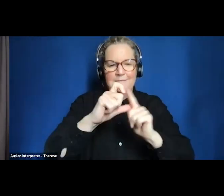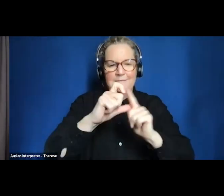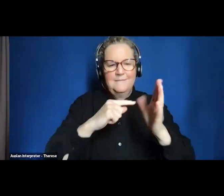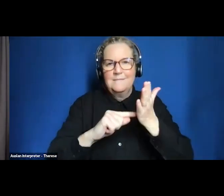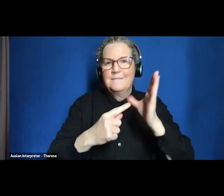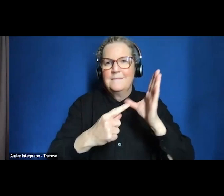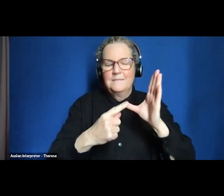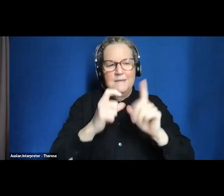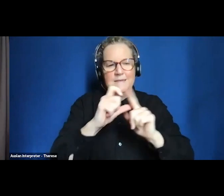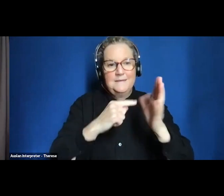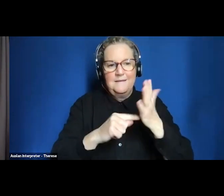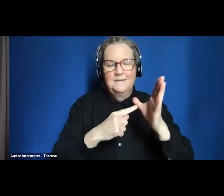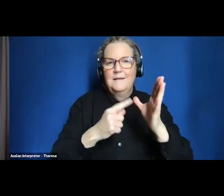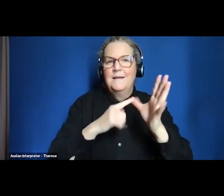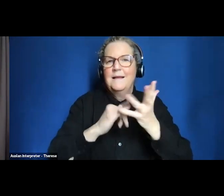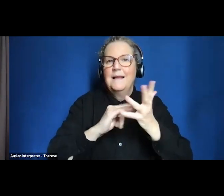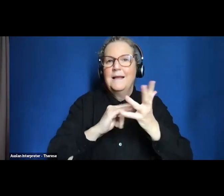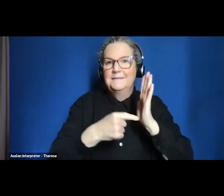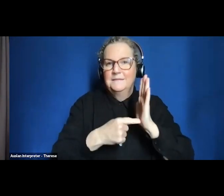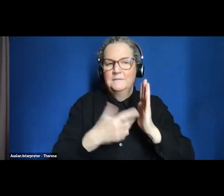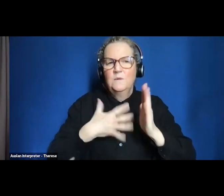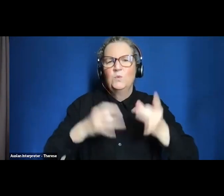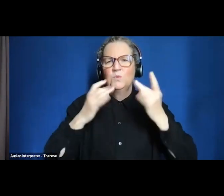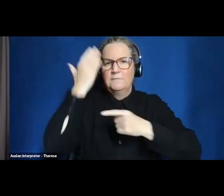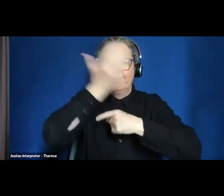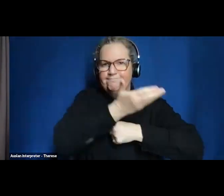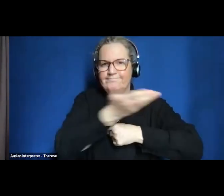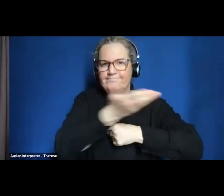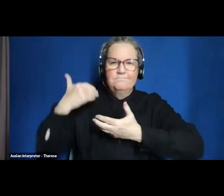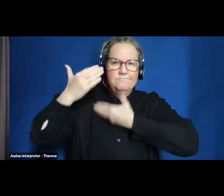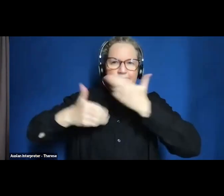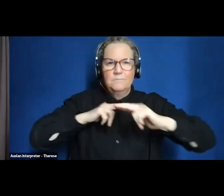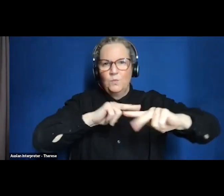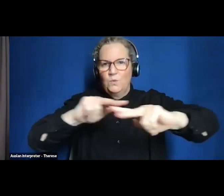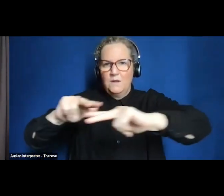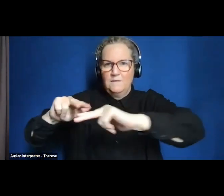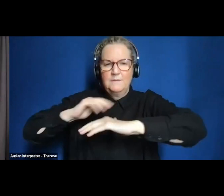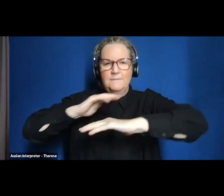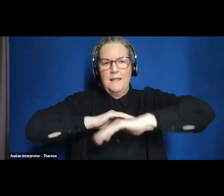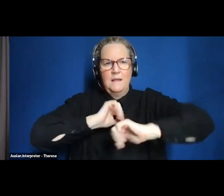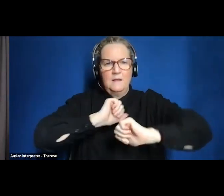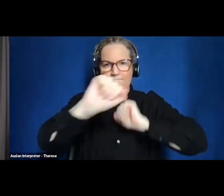I would like to start by acknowledging the traditional owners and the custodians of the lands on which we are meeting today.